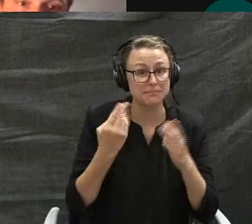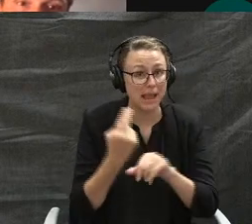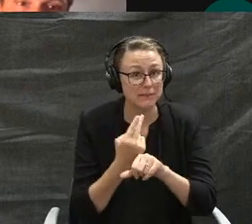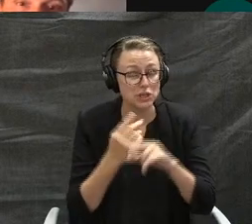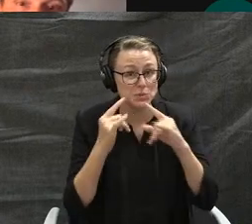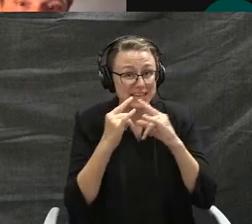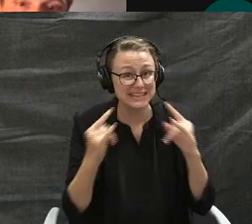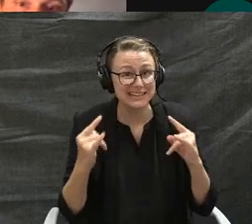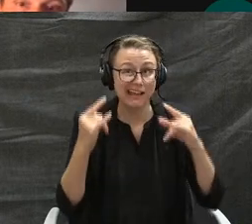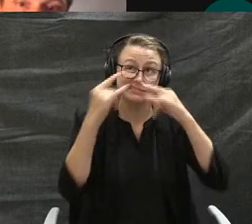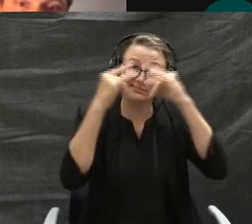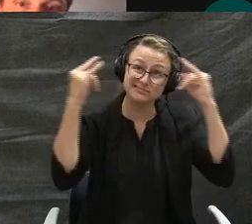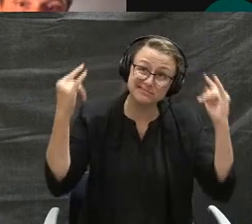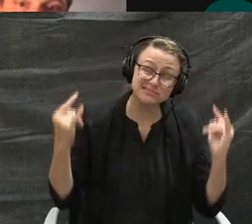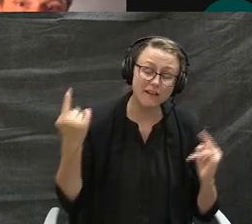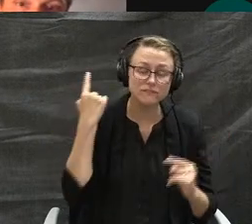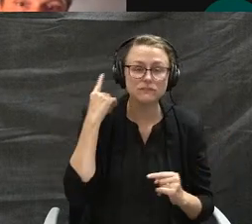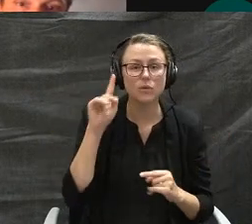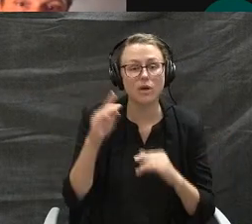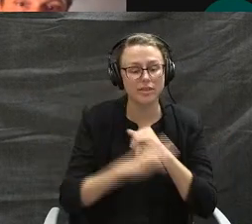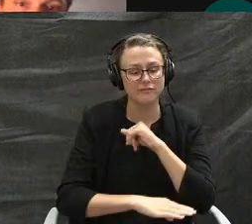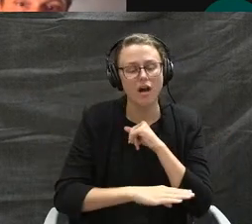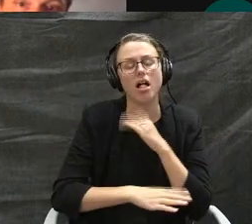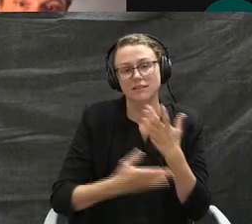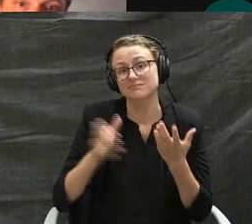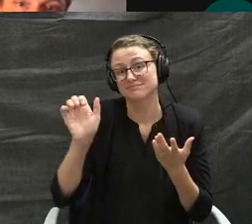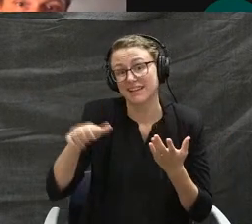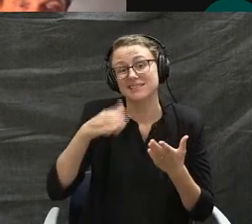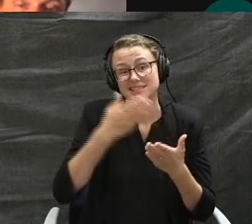fall. But yes, maybe some of those programs that are double